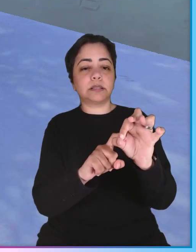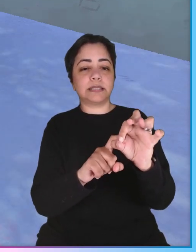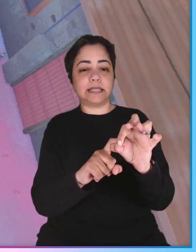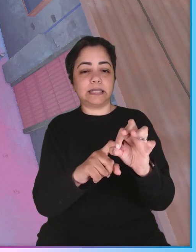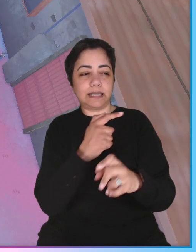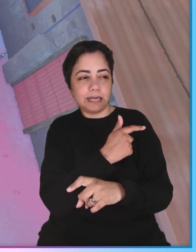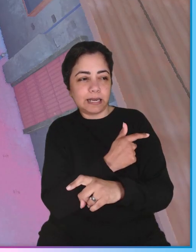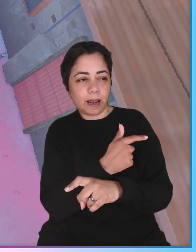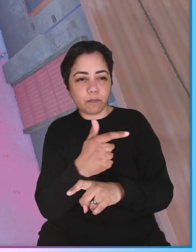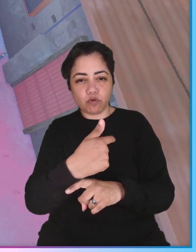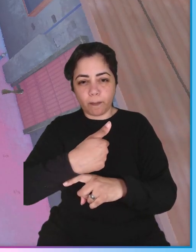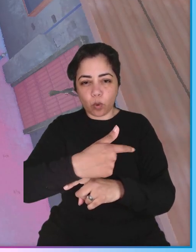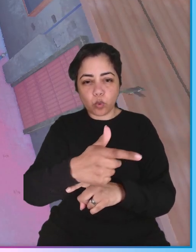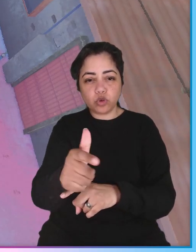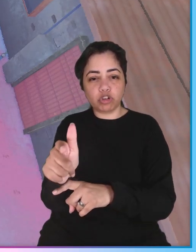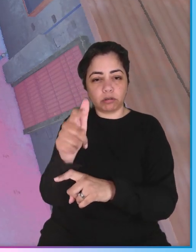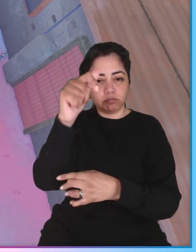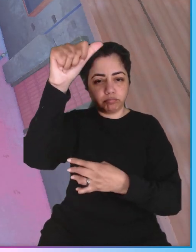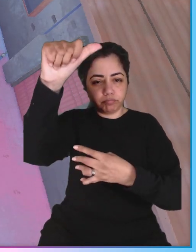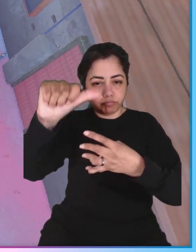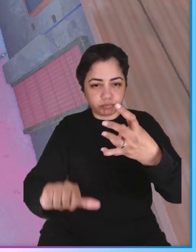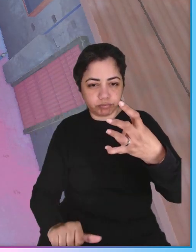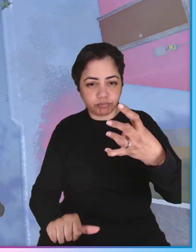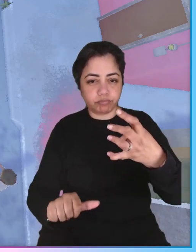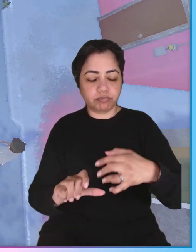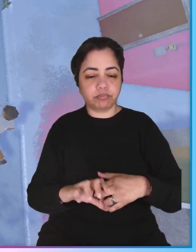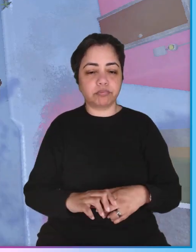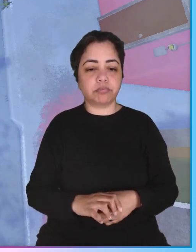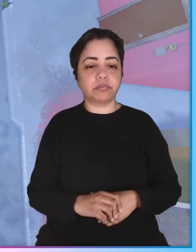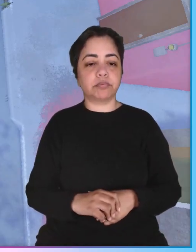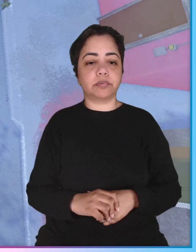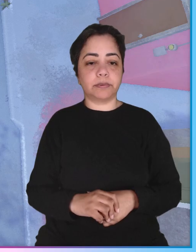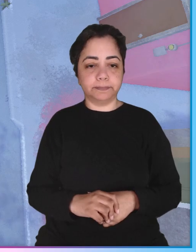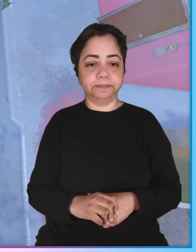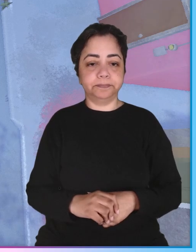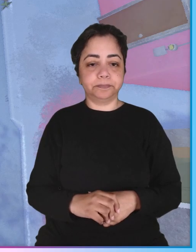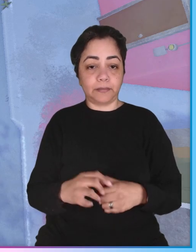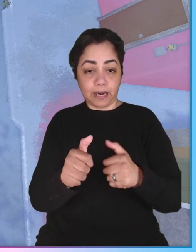like being able to play with just one button, or by making any sound with a microphone.